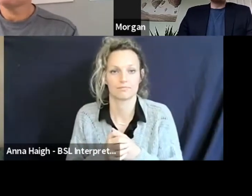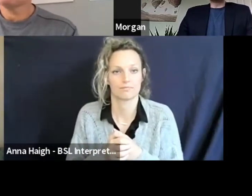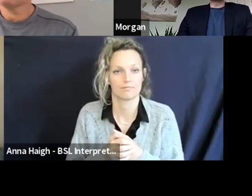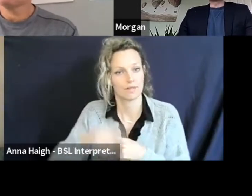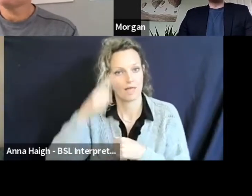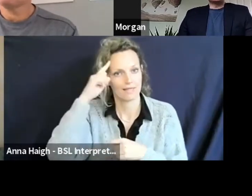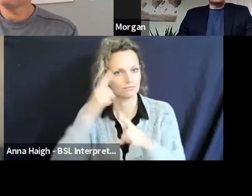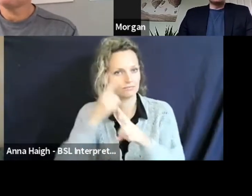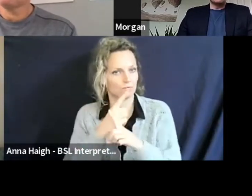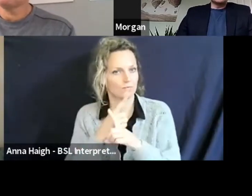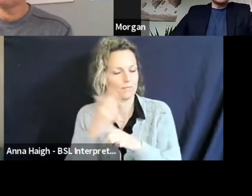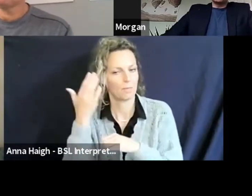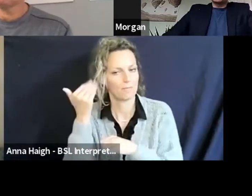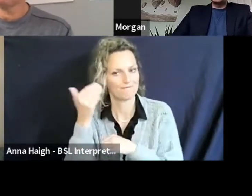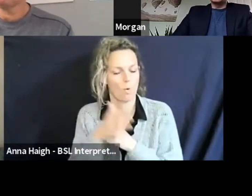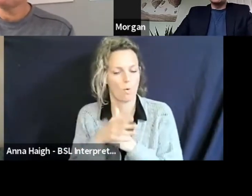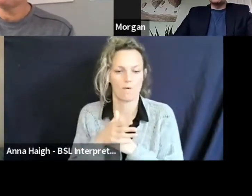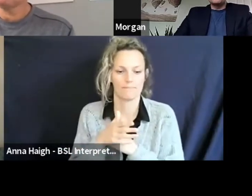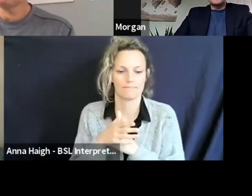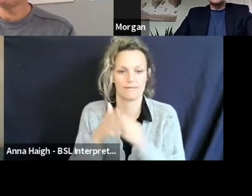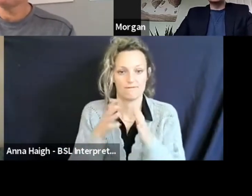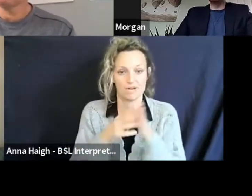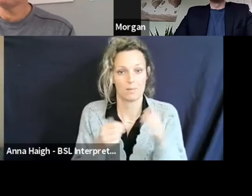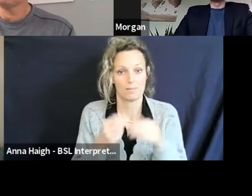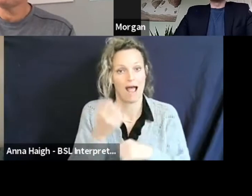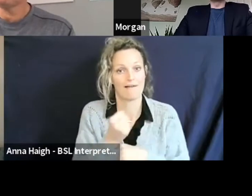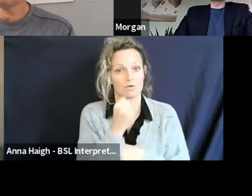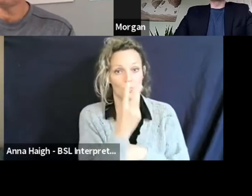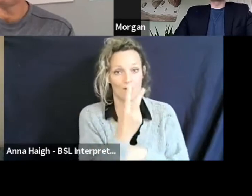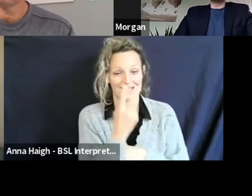No, not at all.